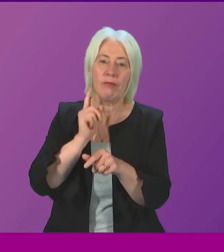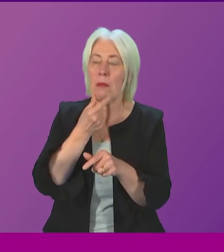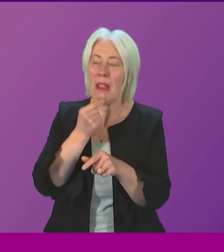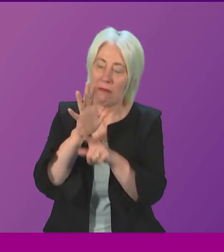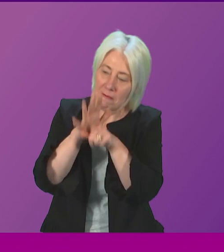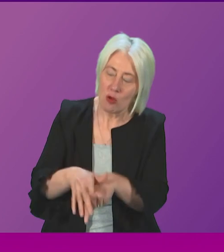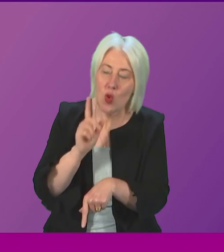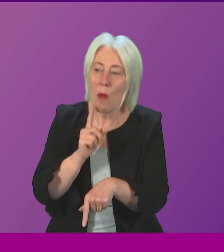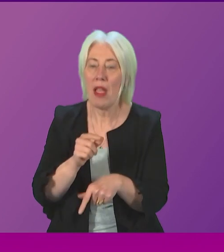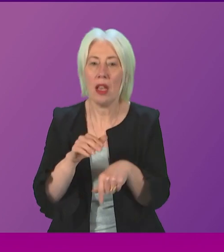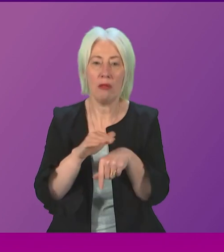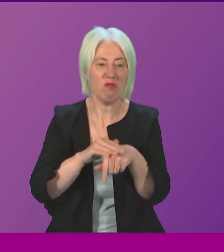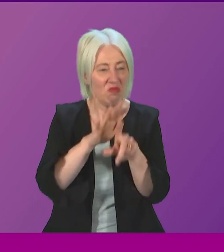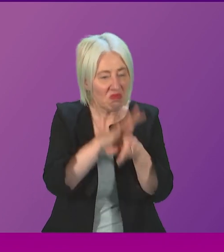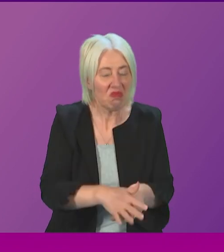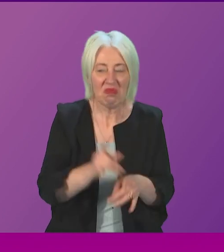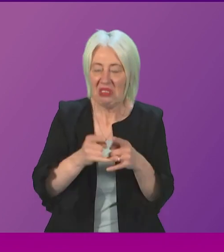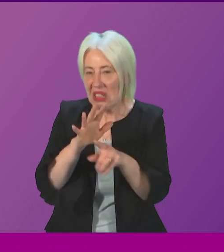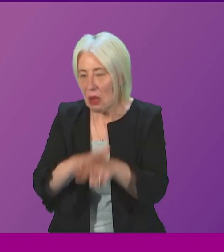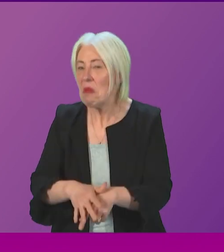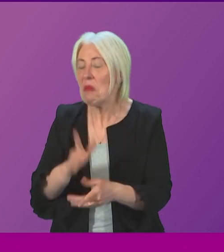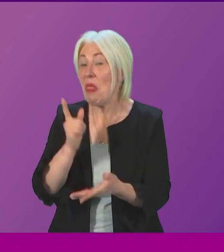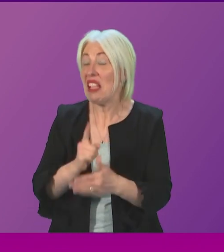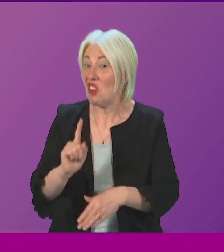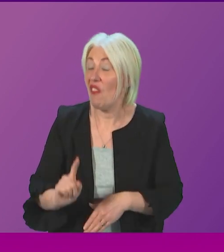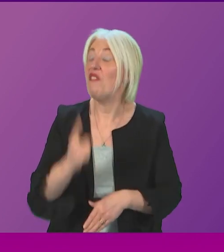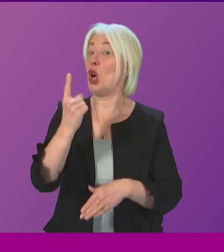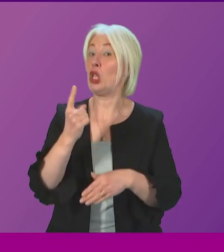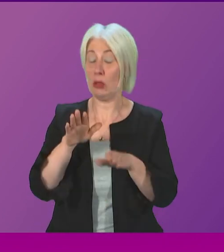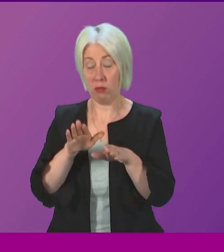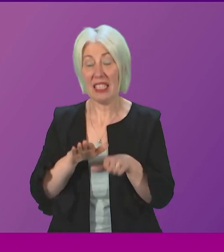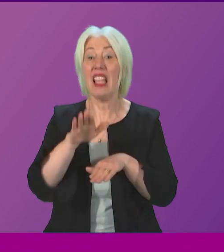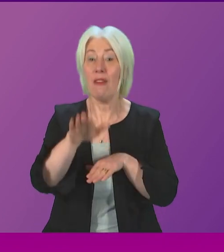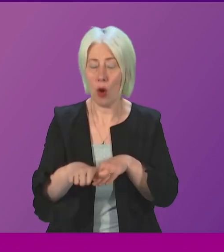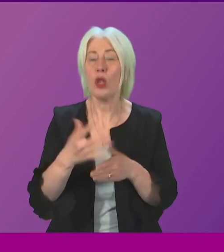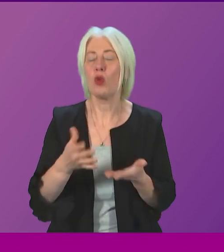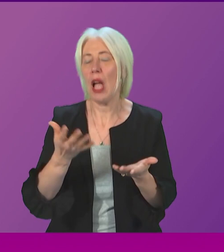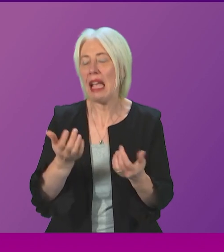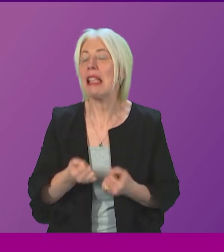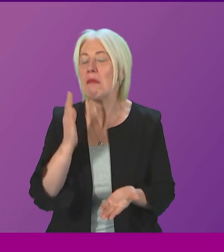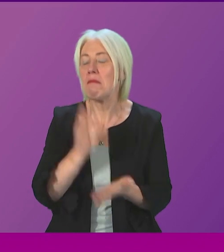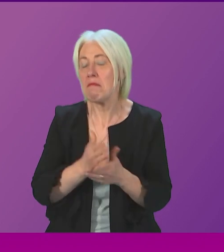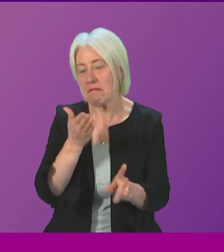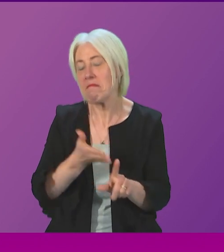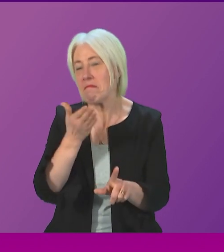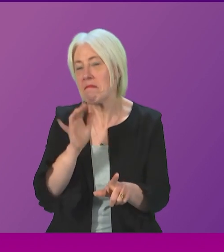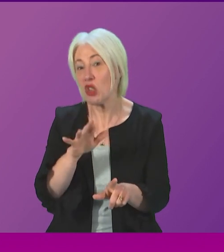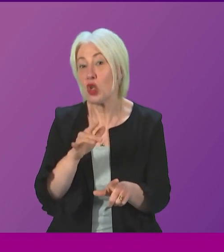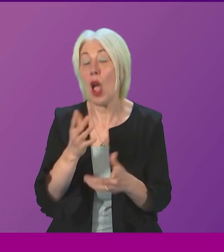Police Scotland. That is the first step that is required in order to dismantle the institutional and structural